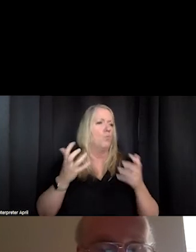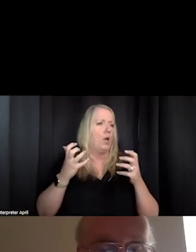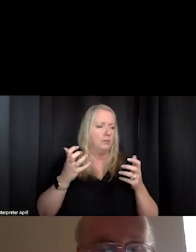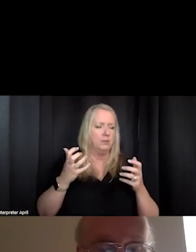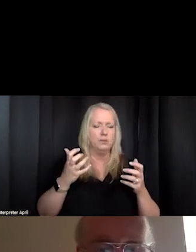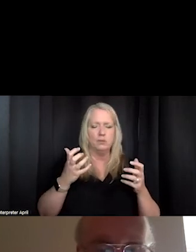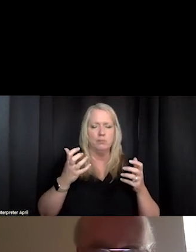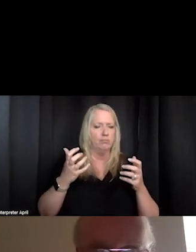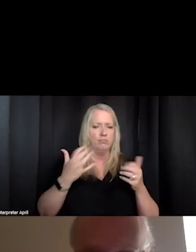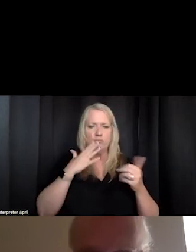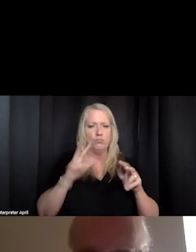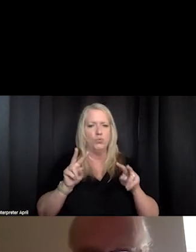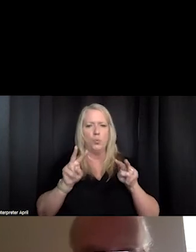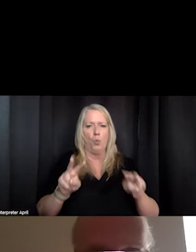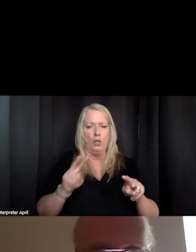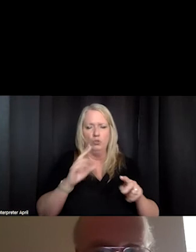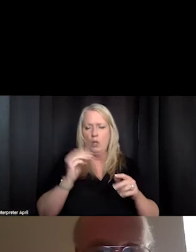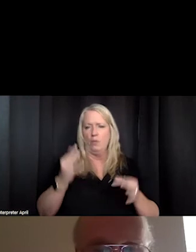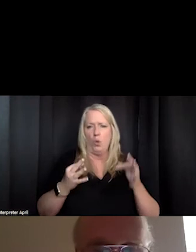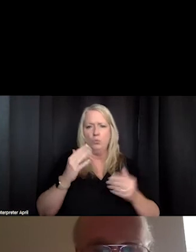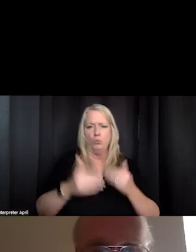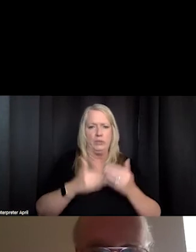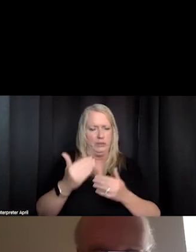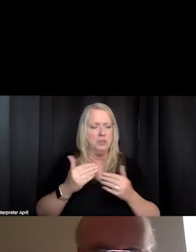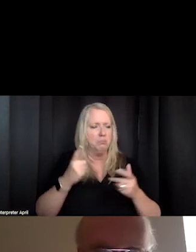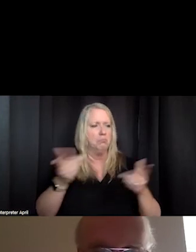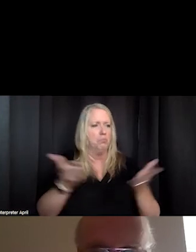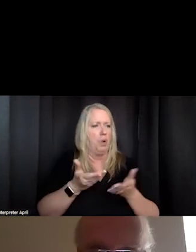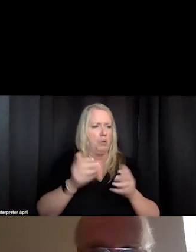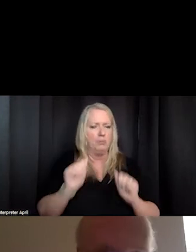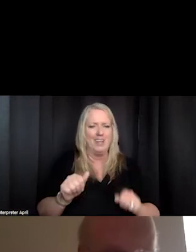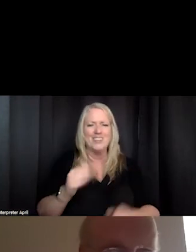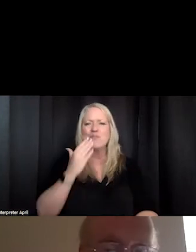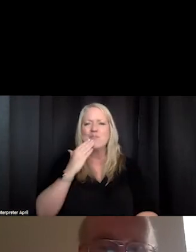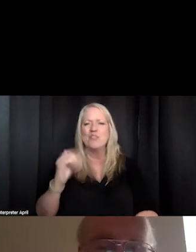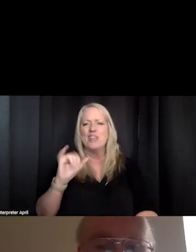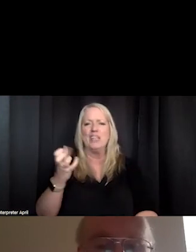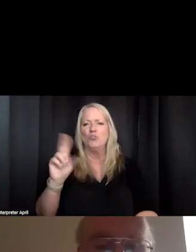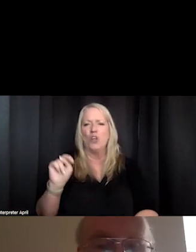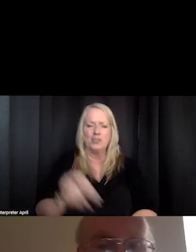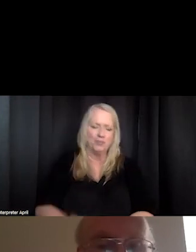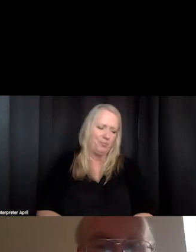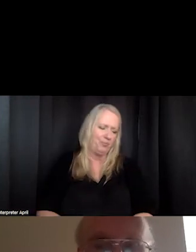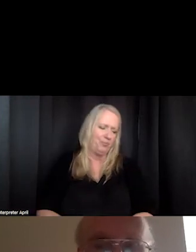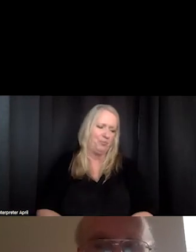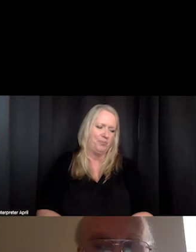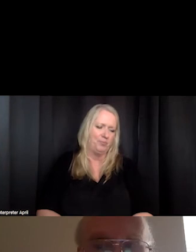WATCH THE PROCEEDINGS, IS MORE THAN WELCOME TO DO THAT. SO THANK YOU, JOHN. >> RICHARD ONE QUICK